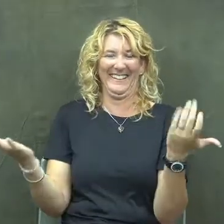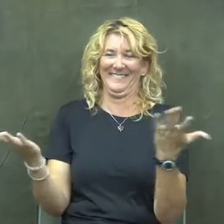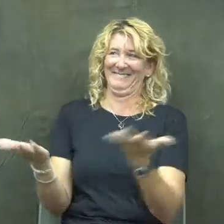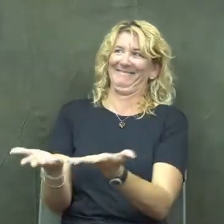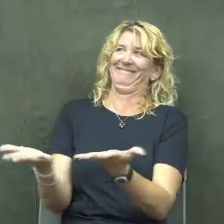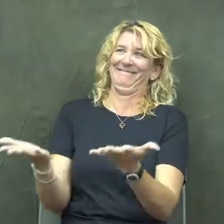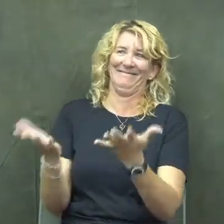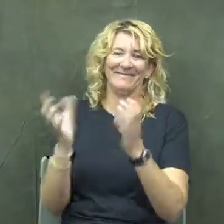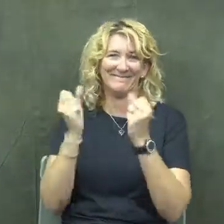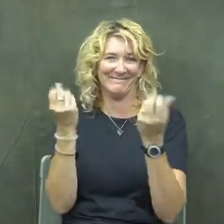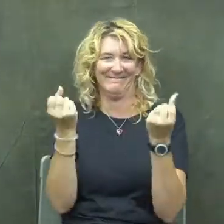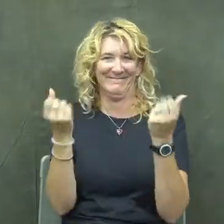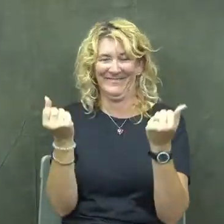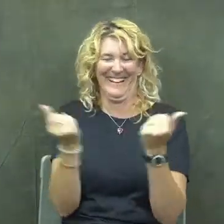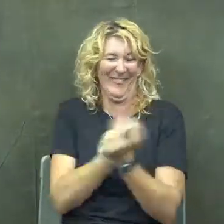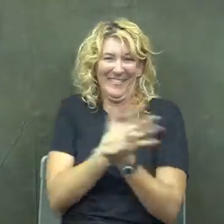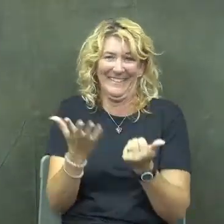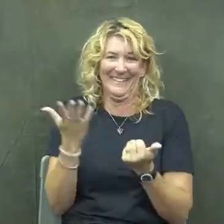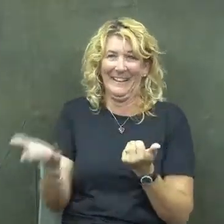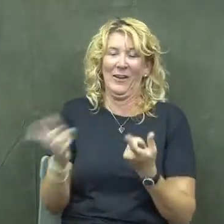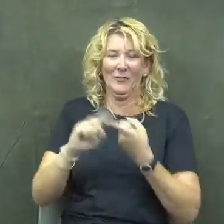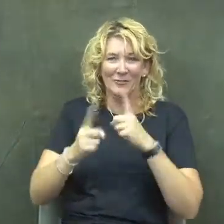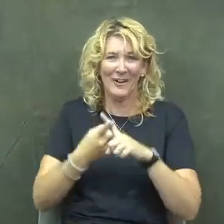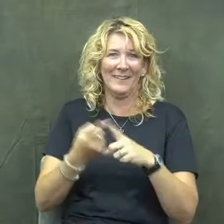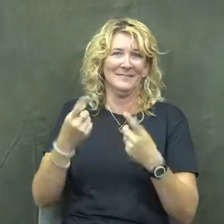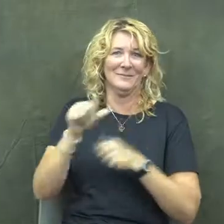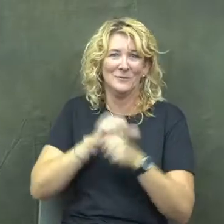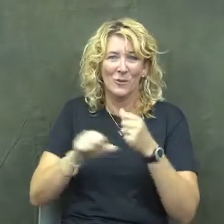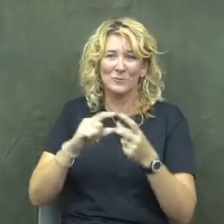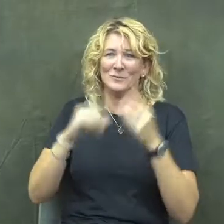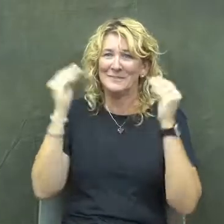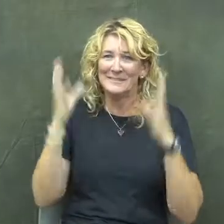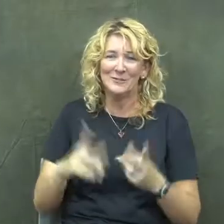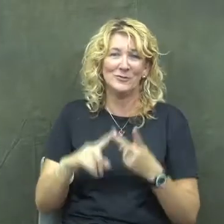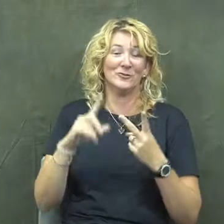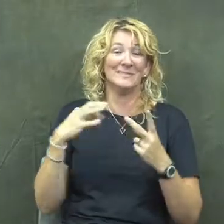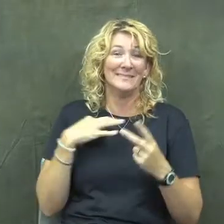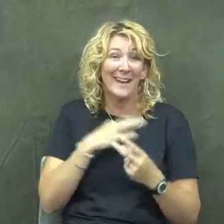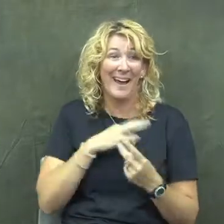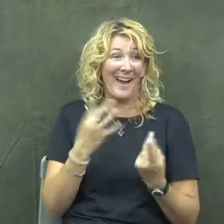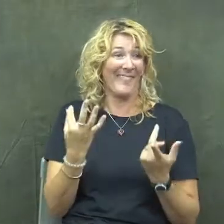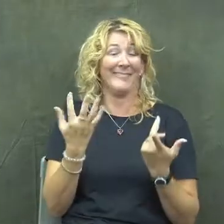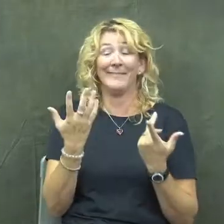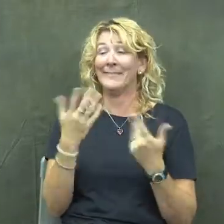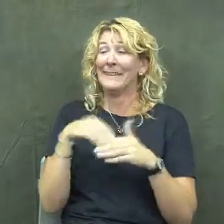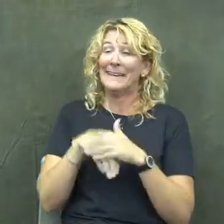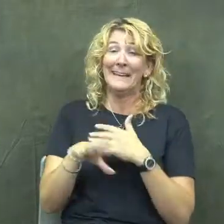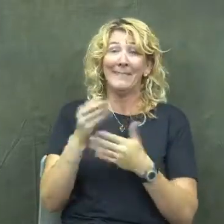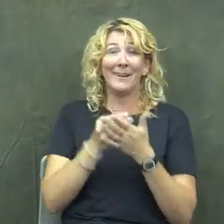for one year, and it was awesome. Everything was accessible. From my social life and friends